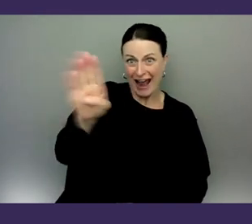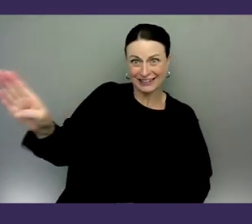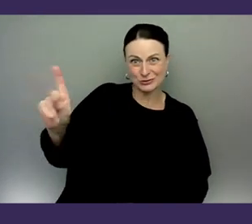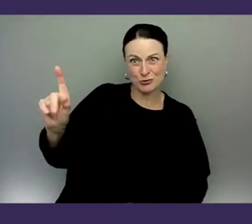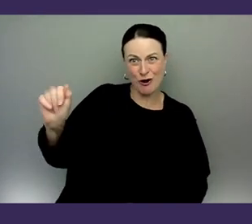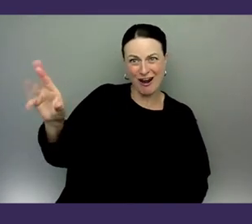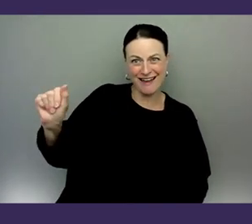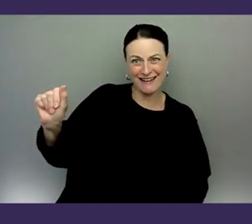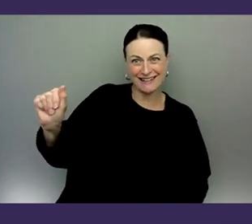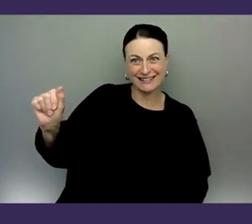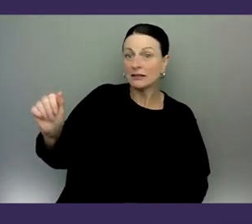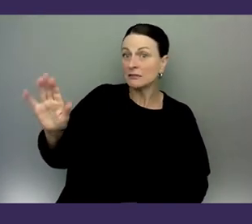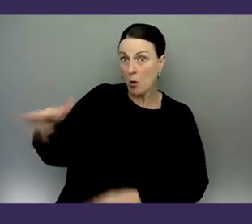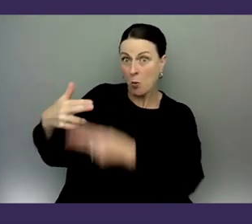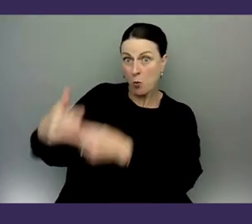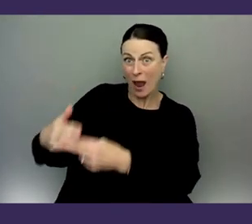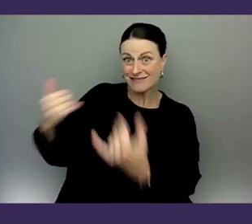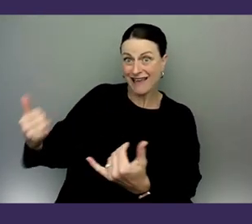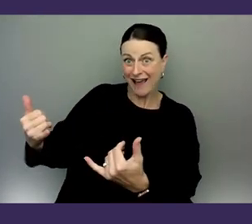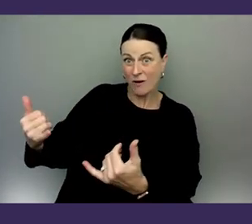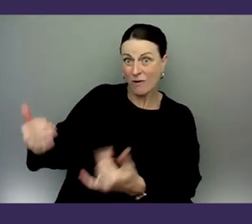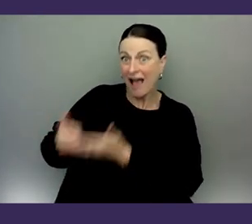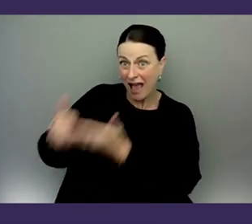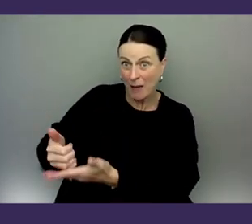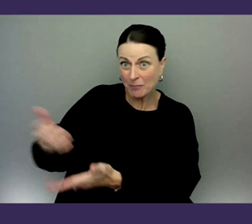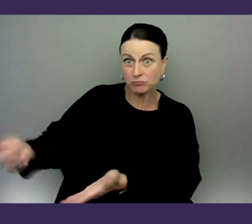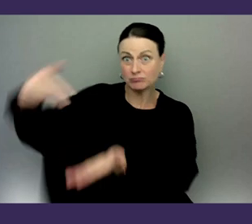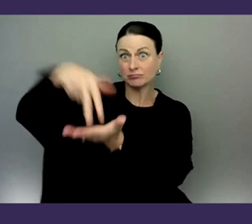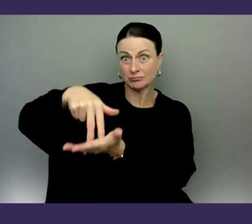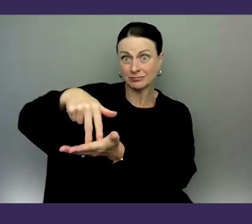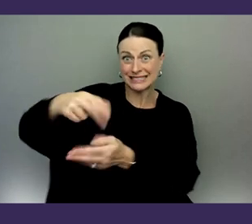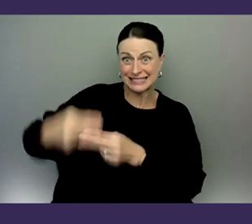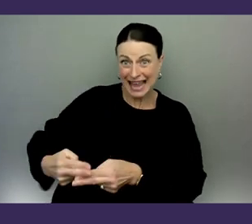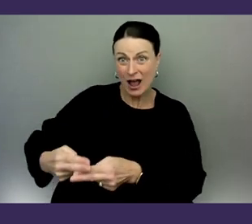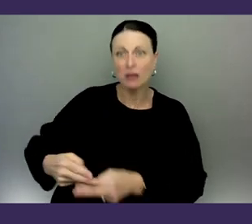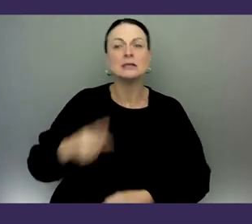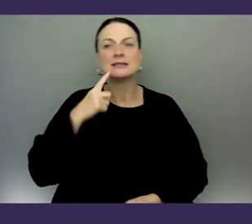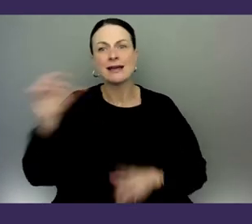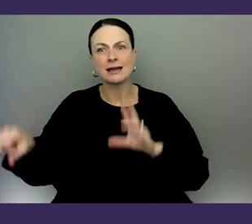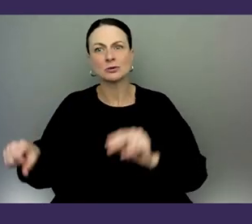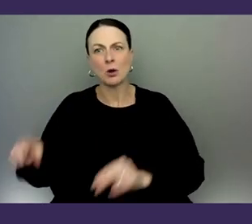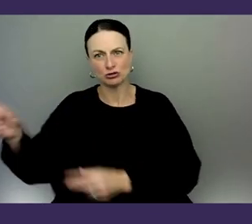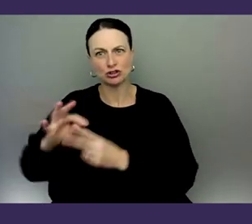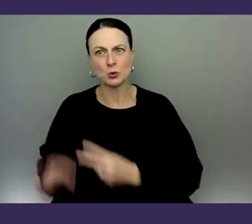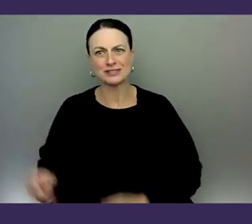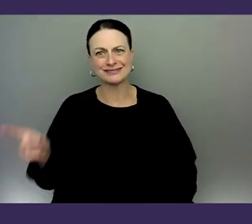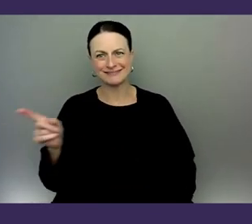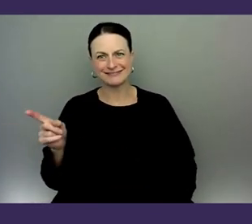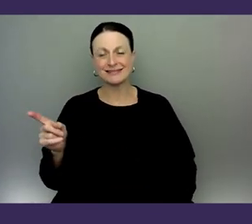We're gonna get you weight. Can I help you get on the scale? She needs to say yes or no. Sometimes she says no.